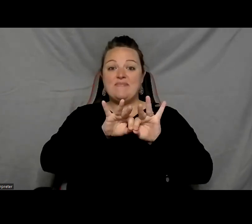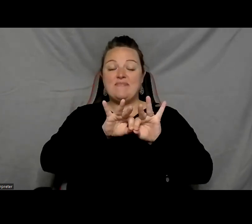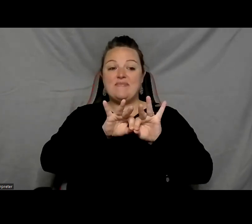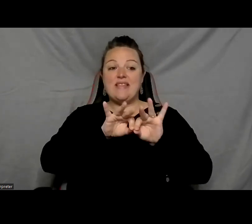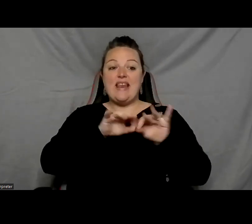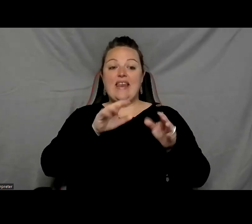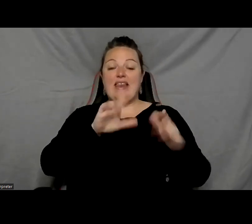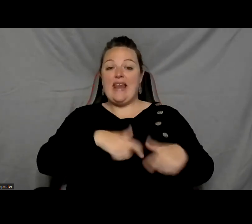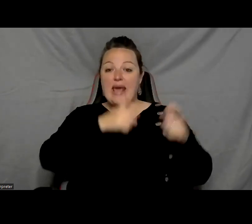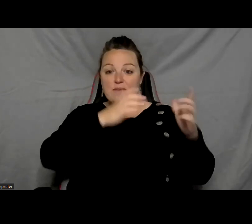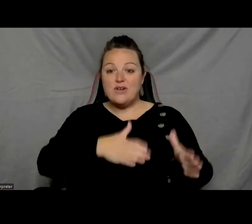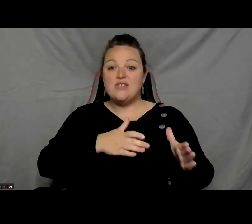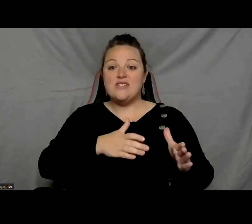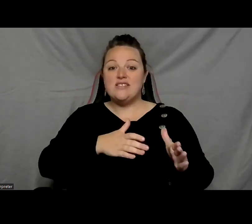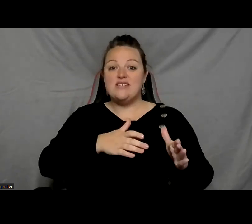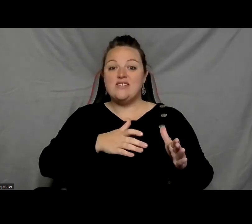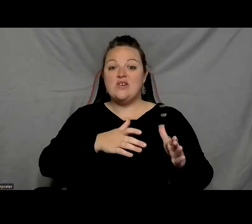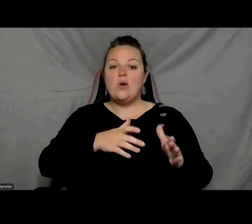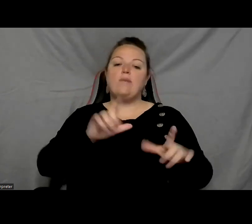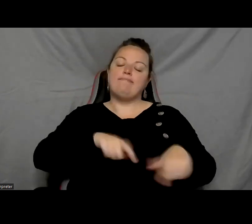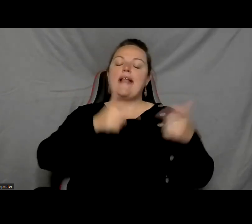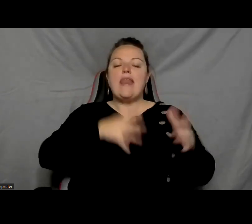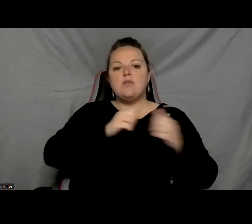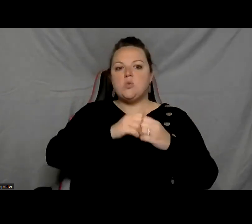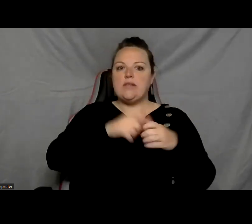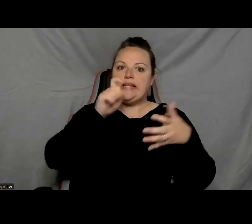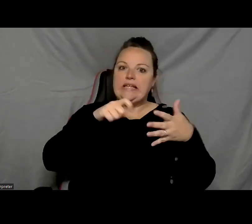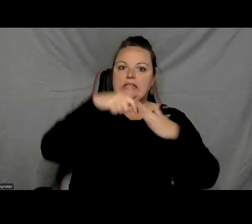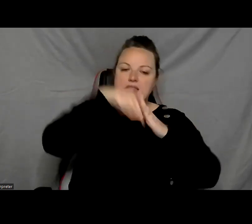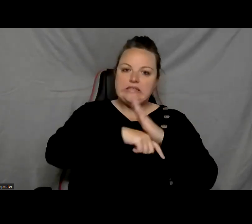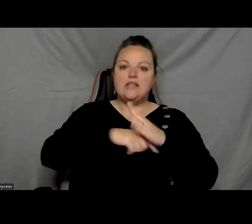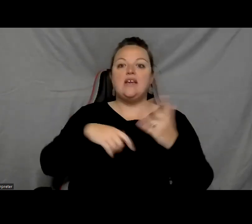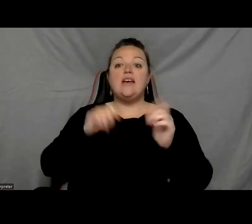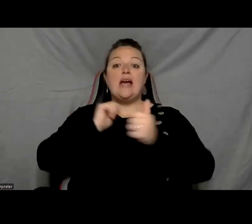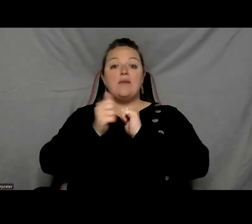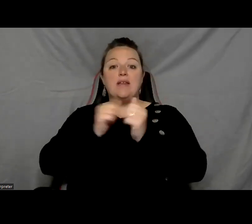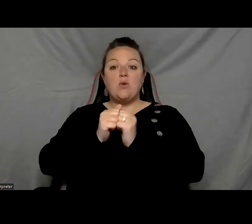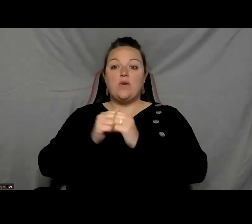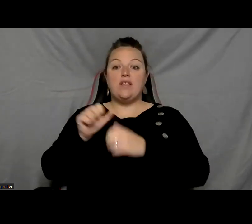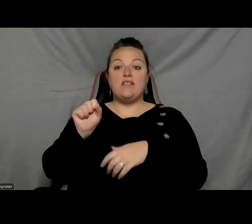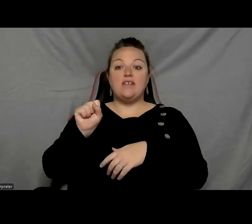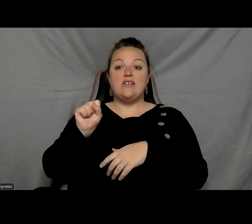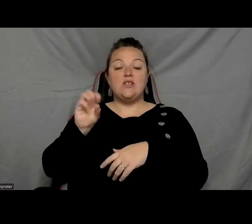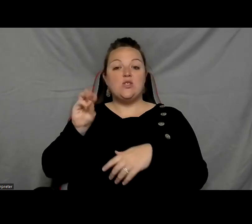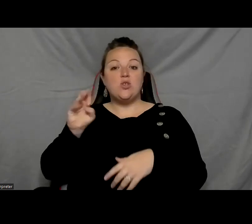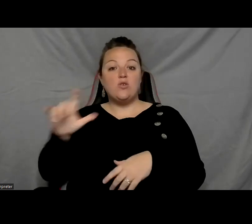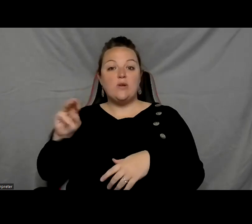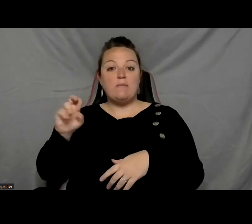sorry. We're competing with the onset of gig work and social media marketing where people can earn a significant hourly wage right from